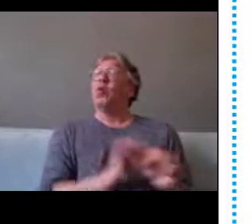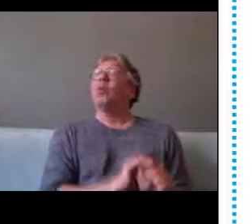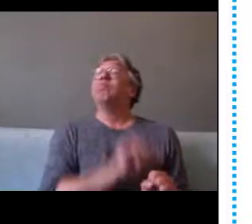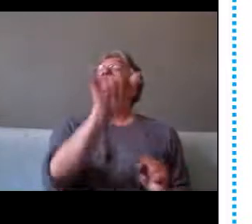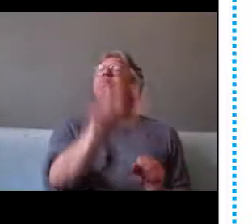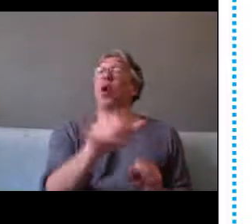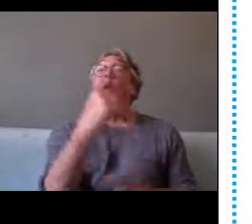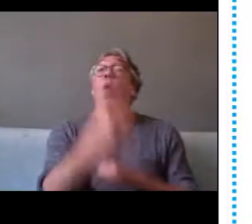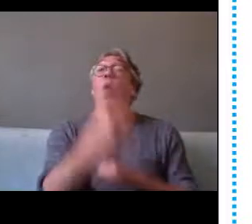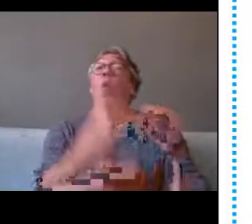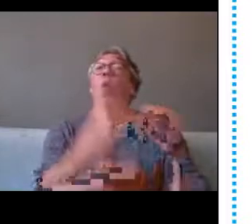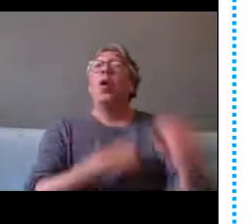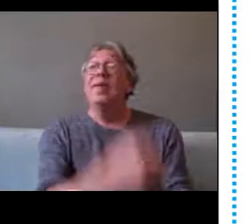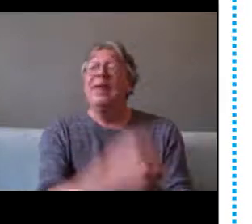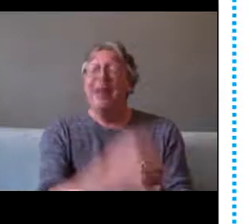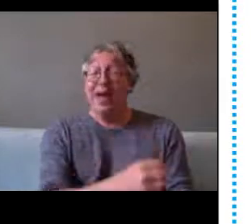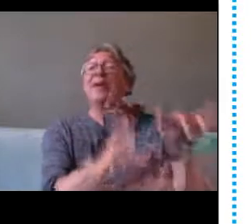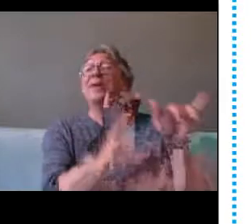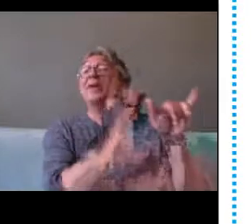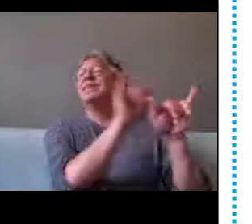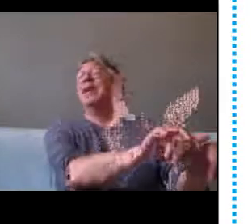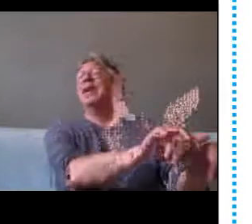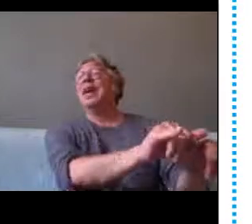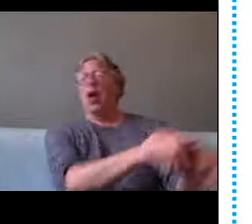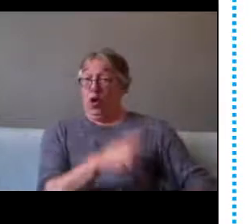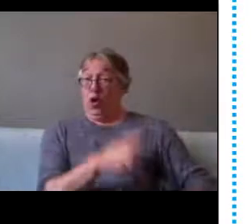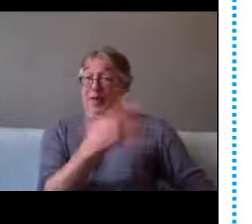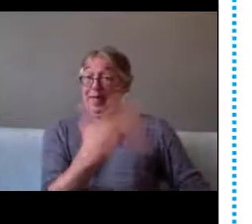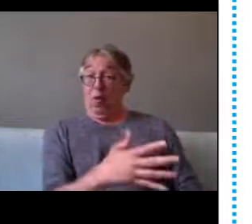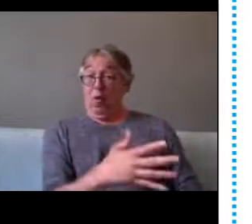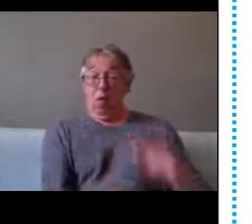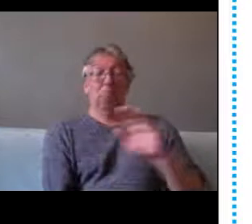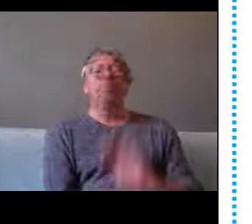when they had to return on very short notice.